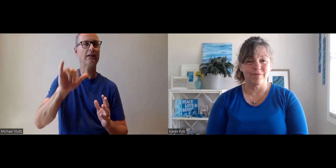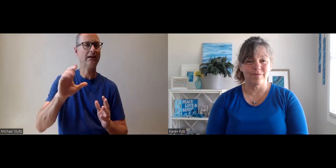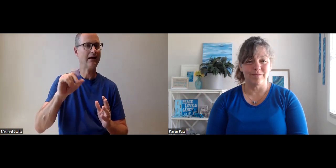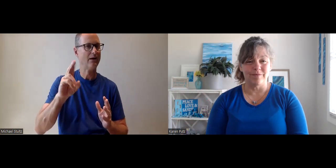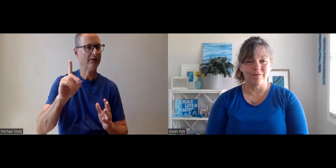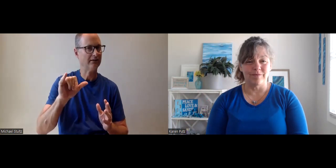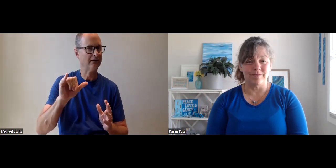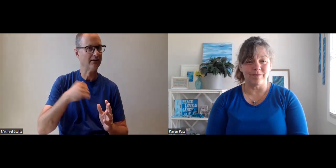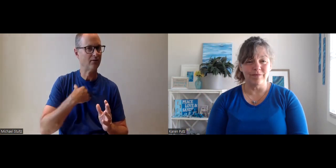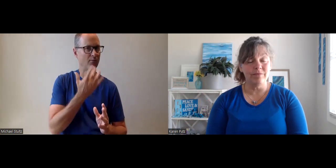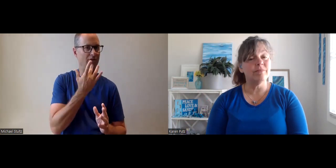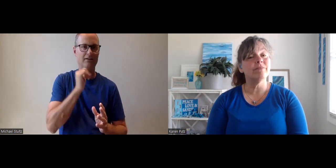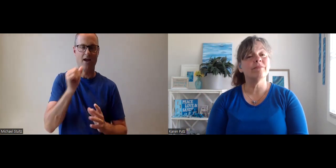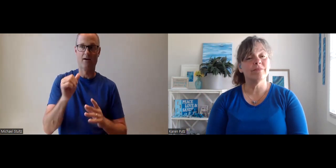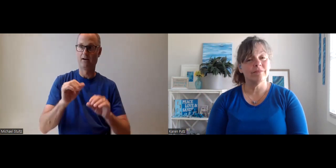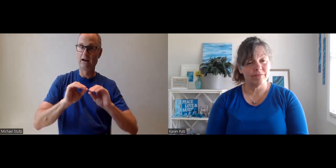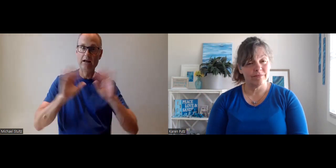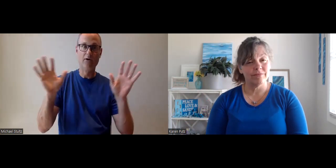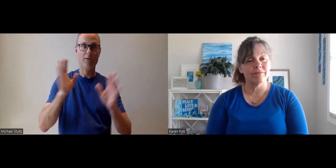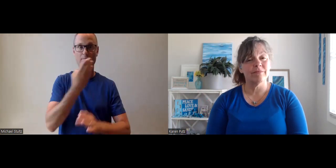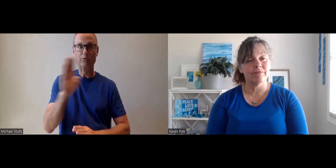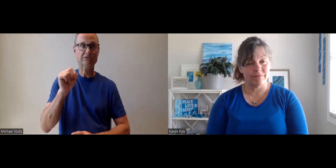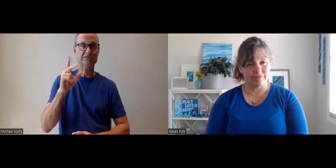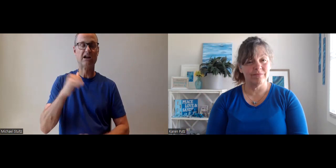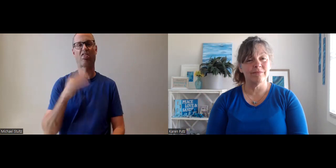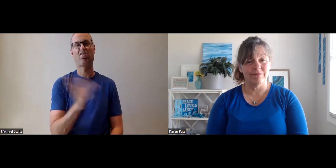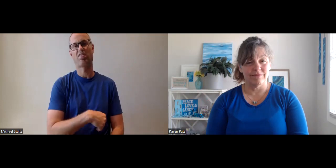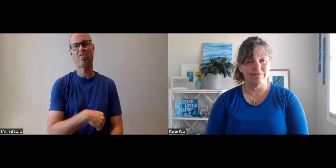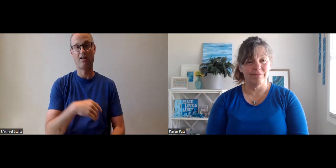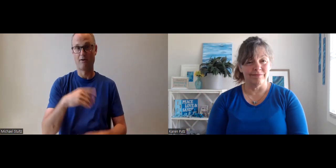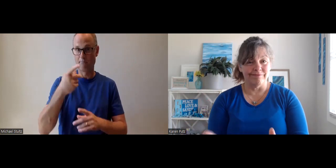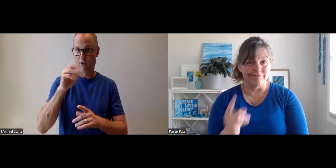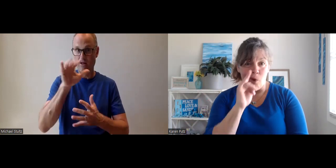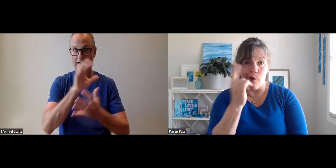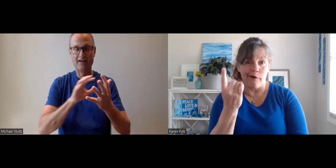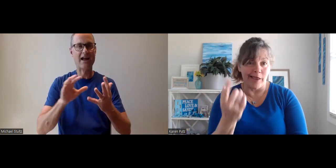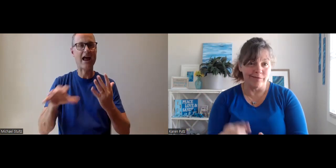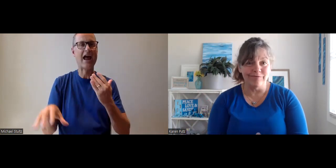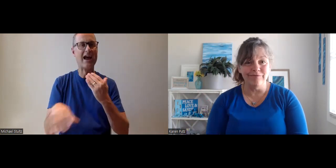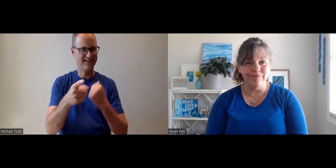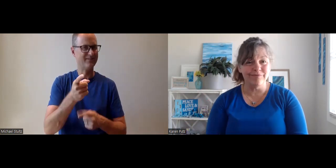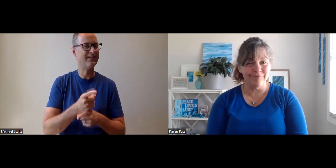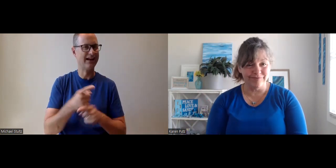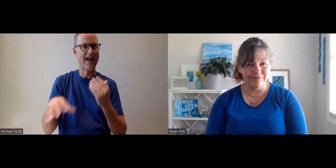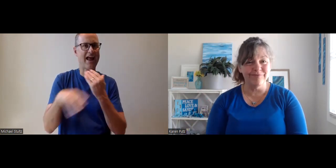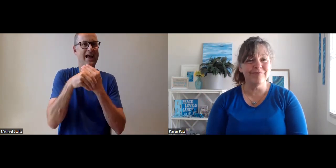And I prefer partly cloudy, um, sceneries, you know, I let those kind of shots.